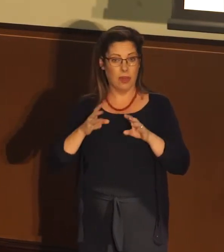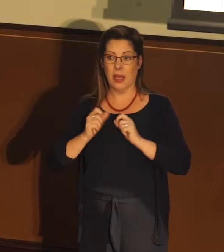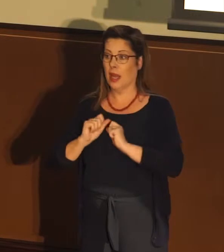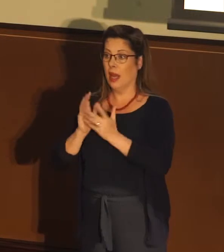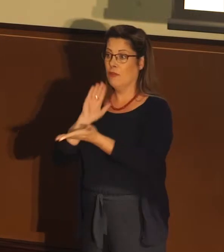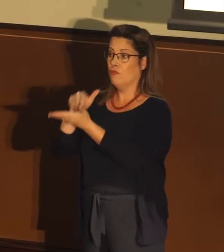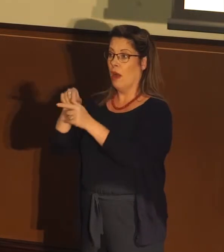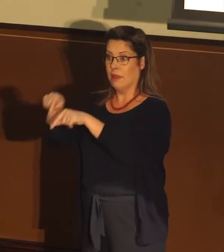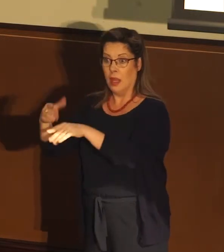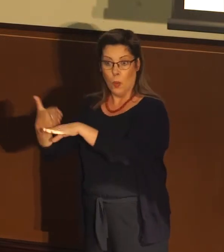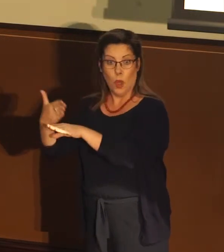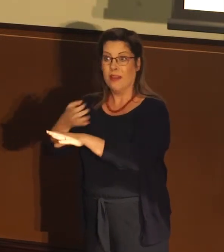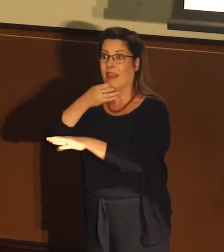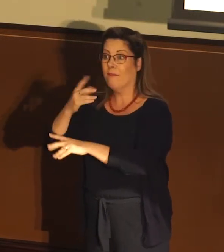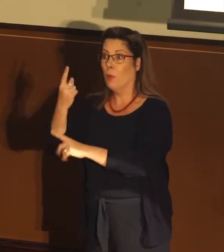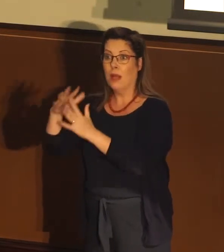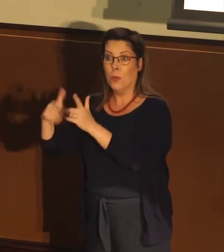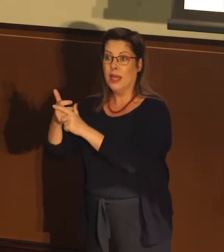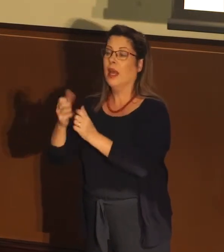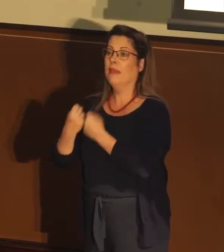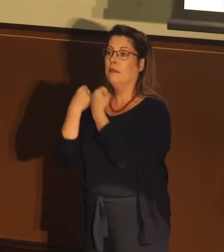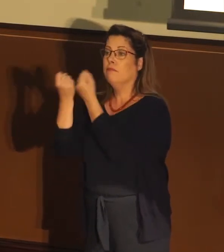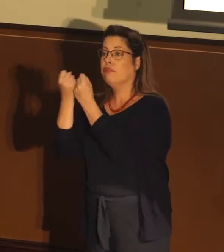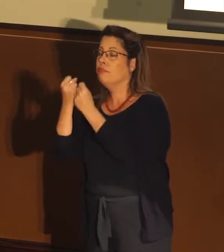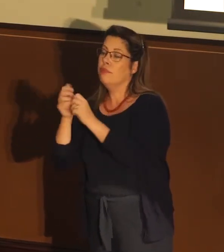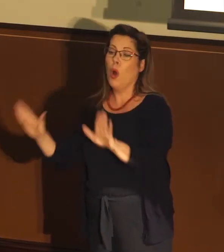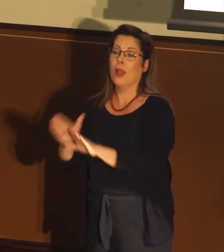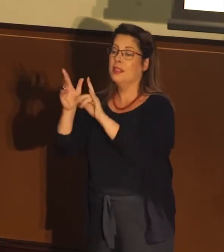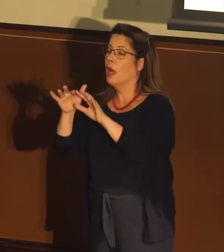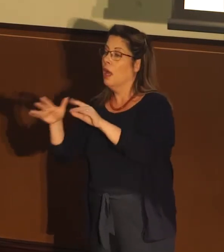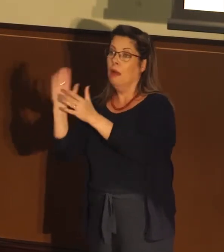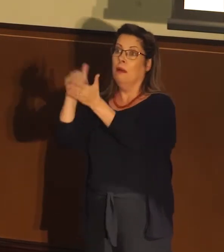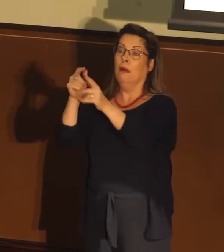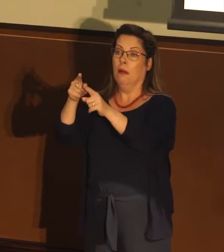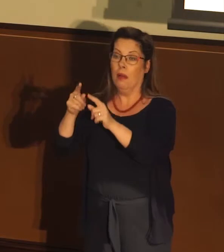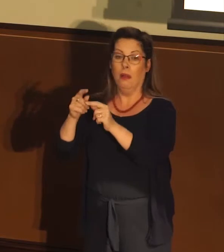And we implemented it, we thought it was a bright idea, absolutely brilliant idea.